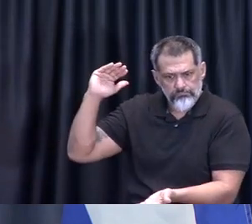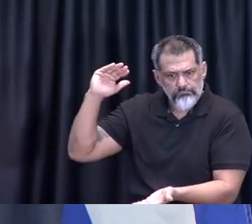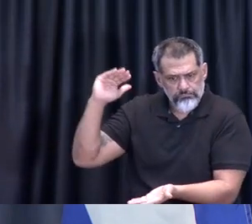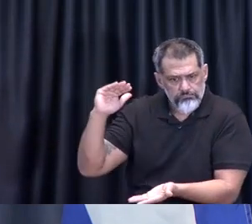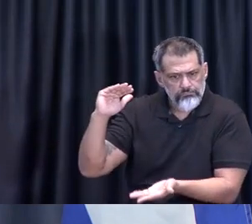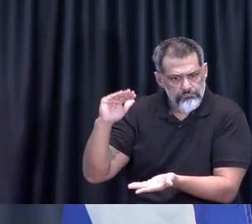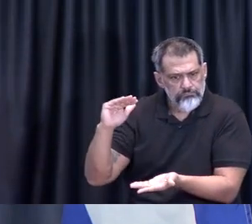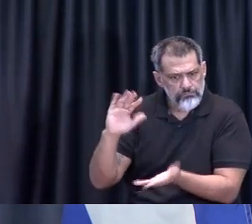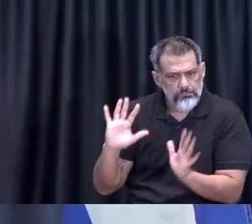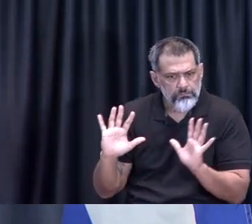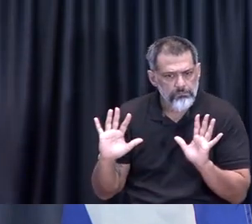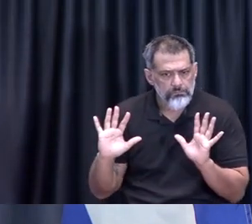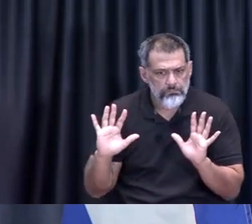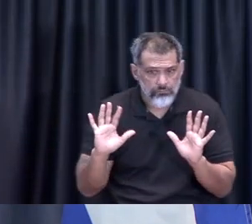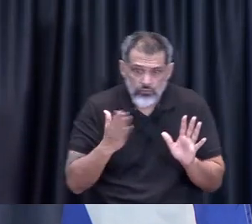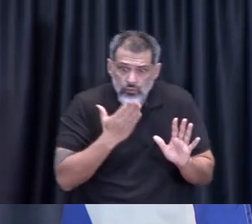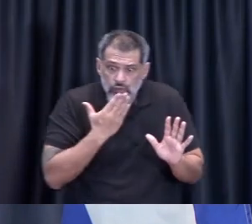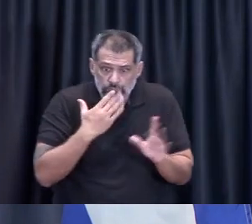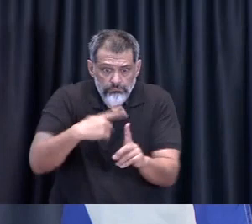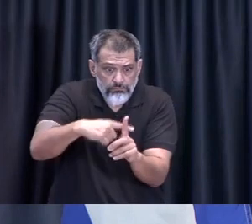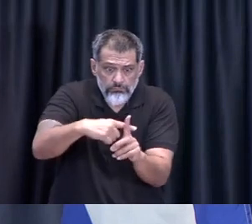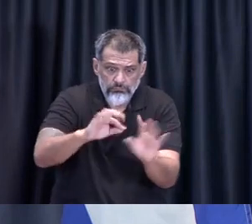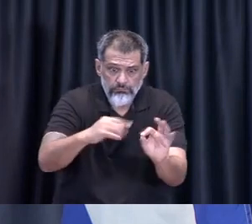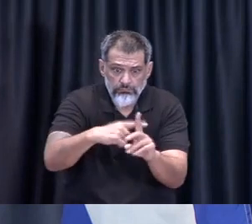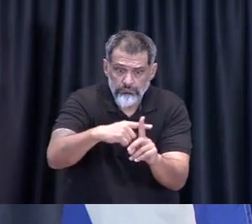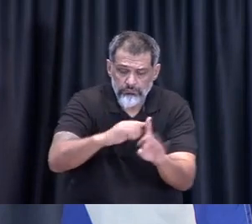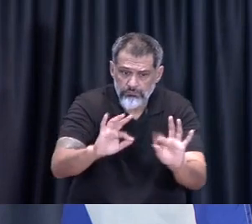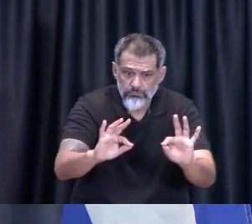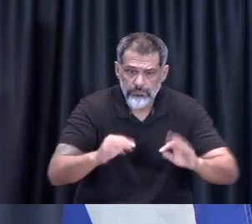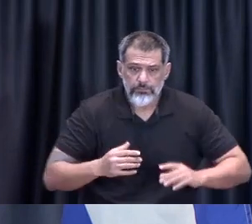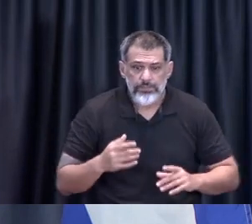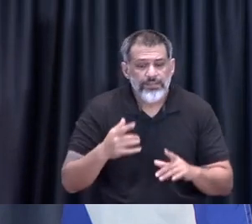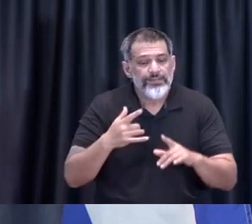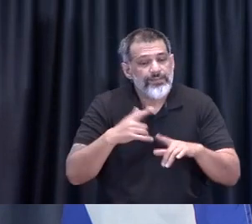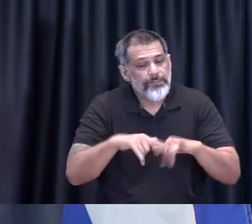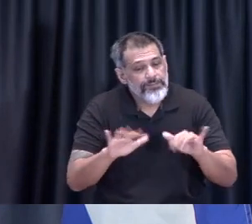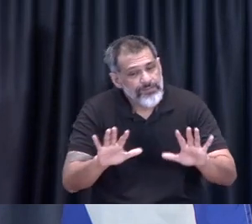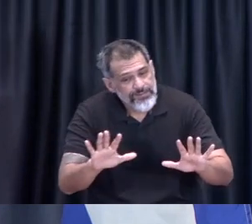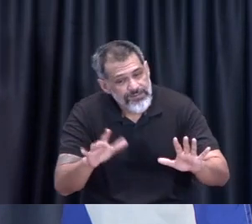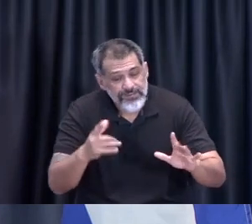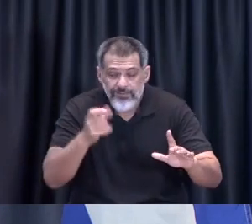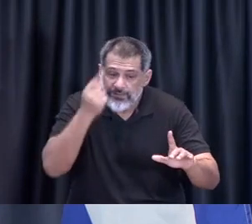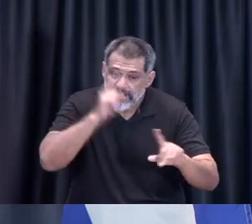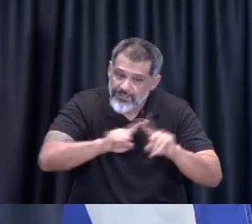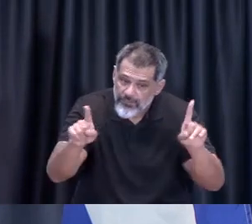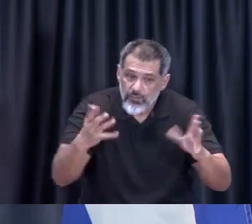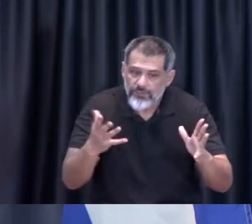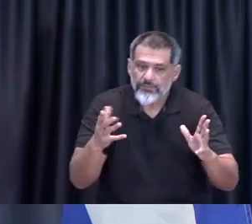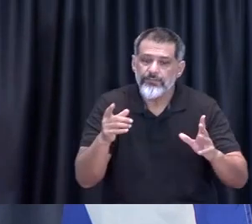community, and this is a good thing. We are, however, still dealing with some significant impacts